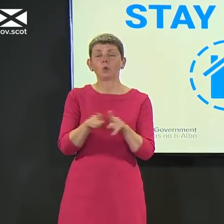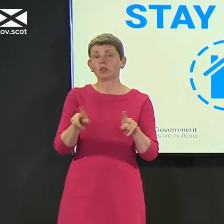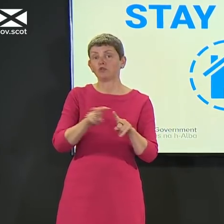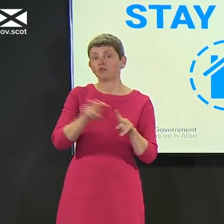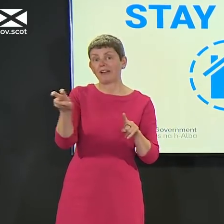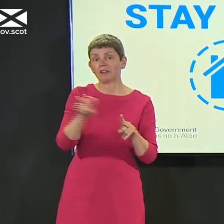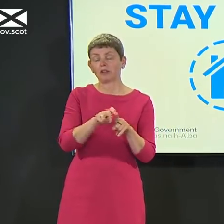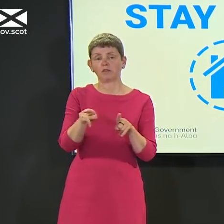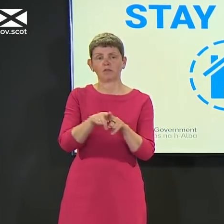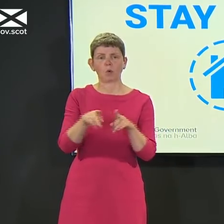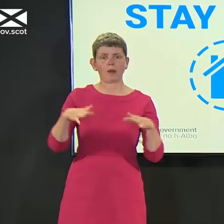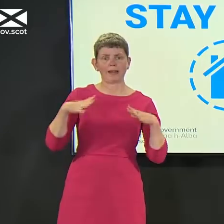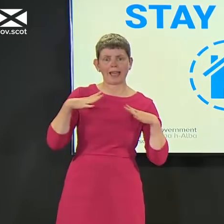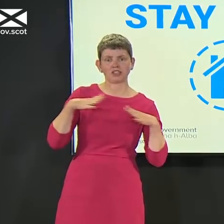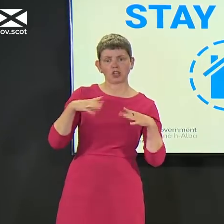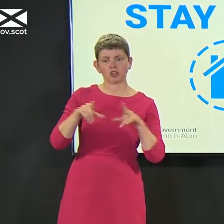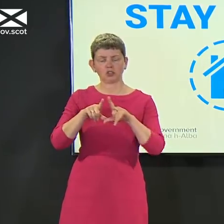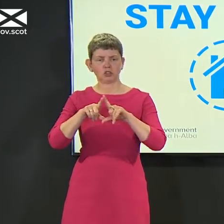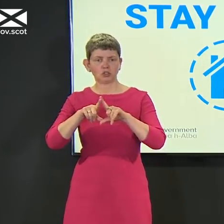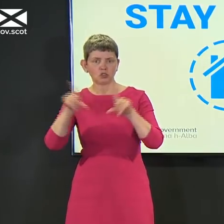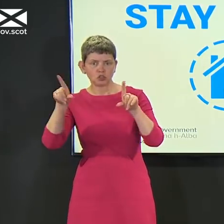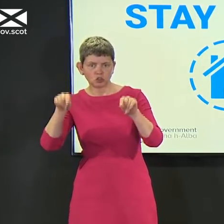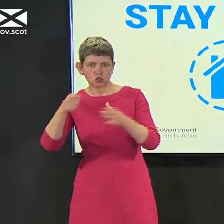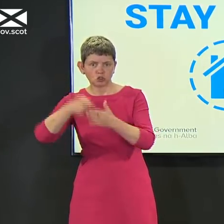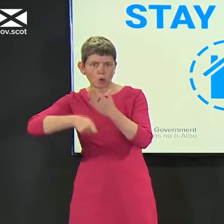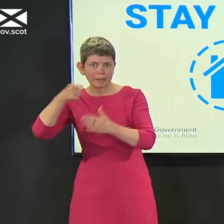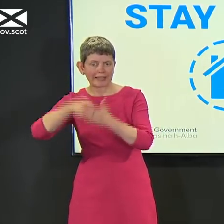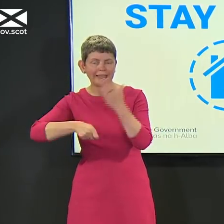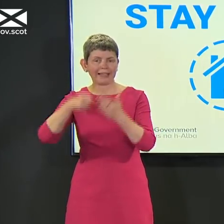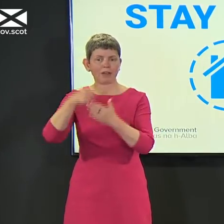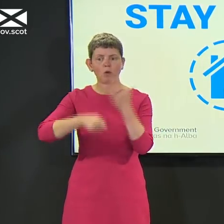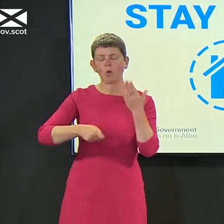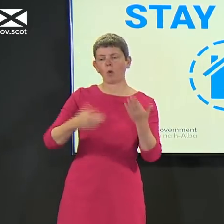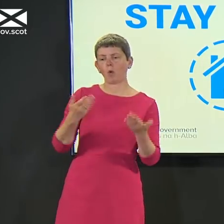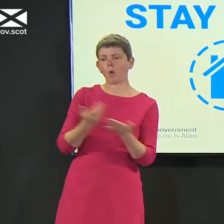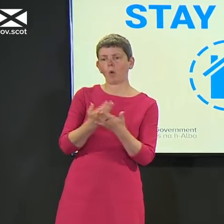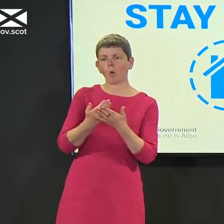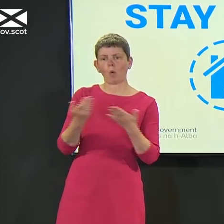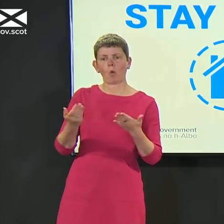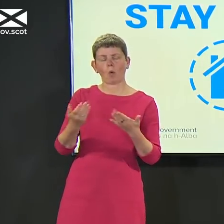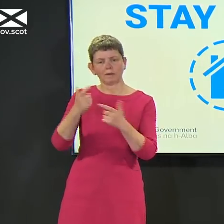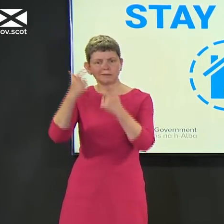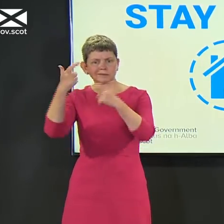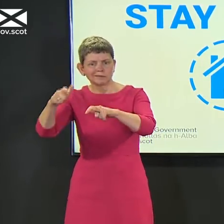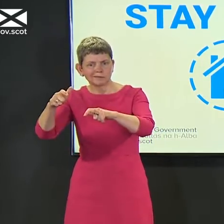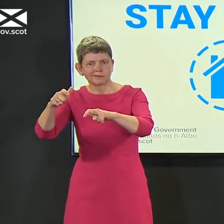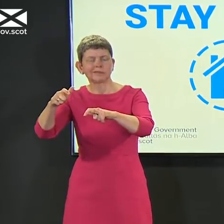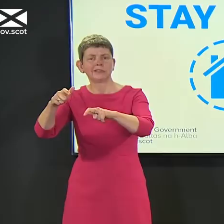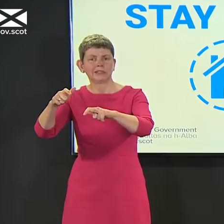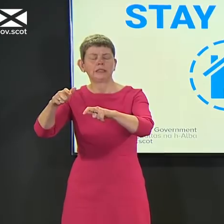leisure shopping visiting hospitality premises or staying in tourist accommodation will remain until